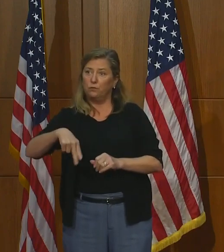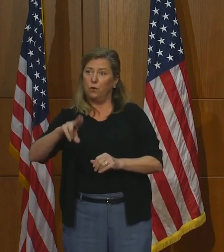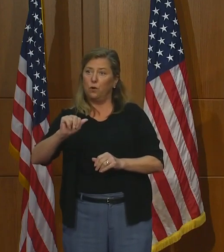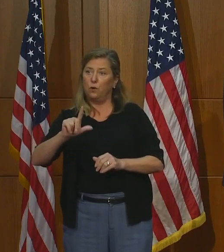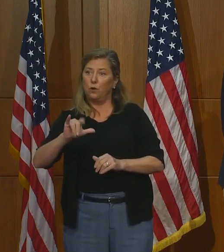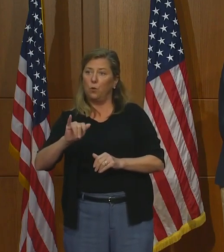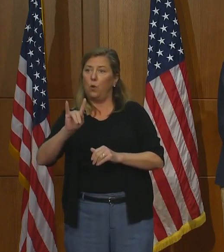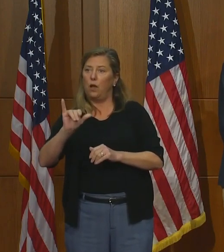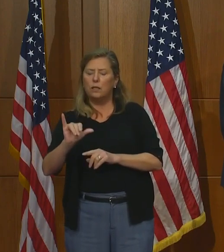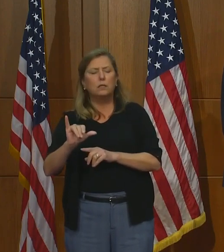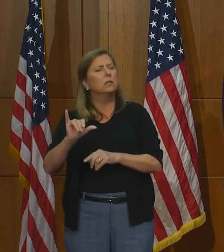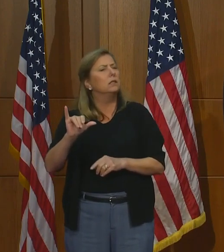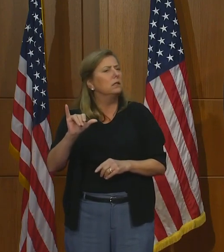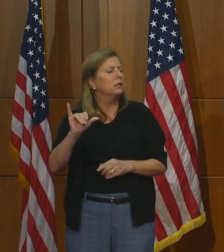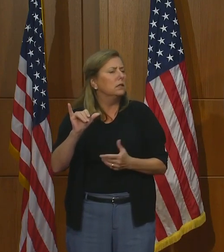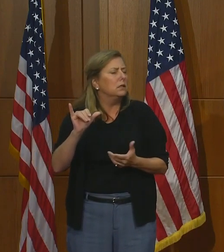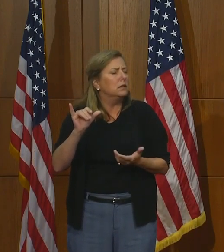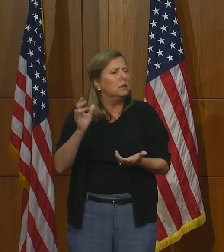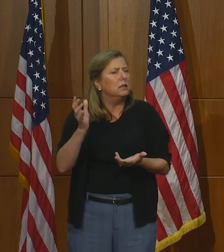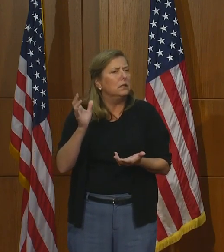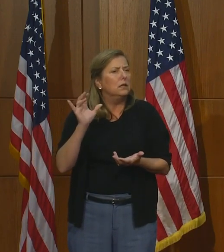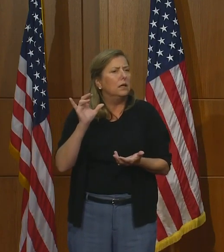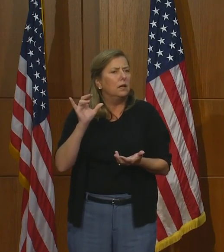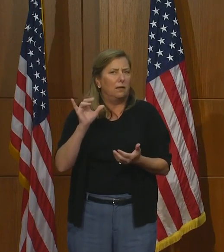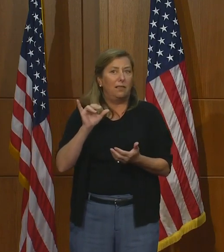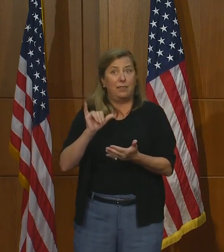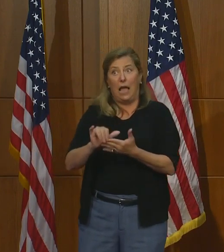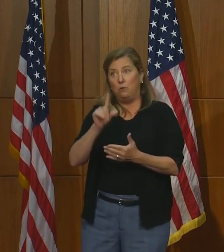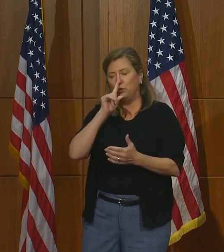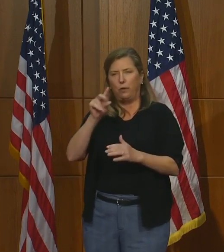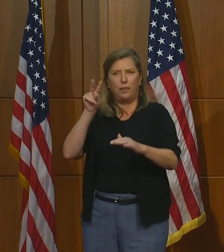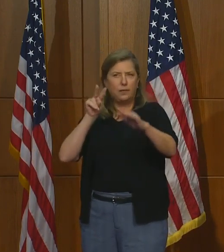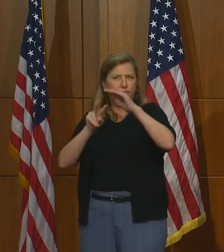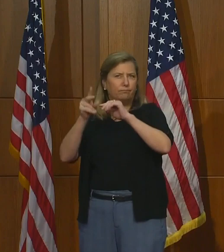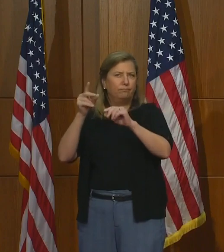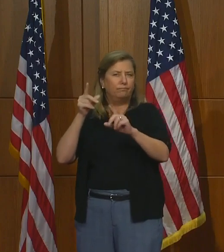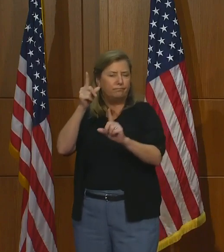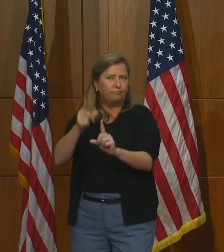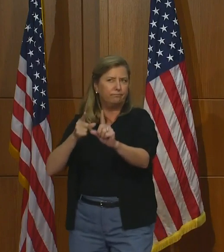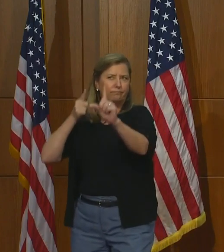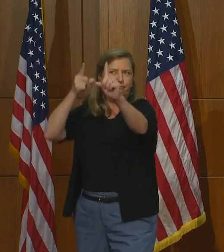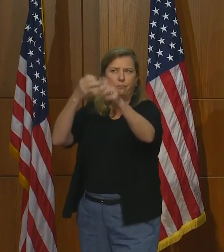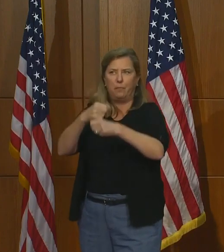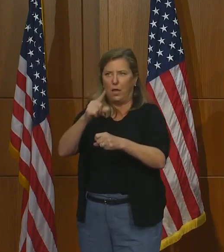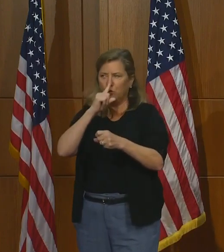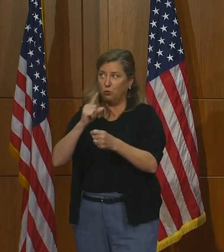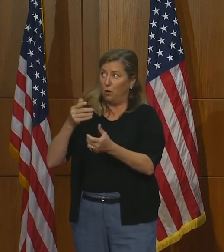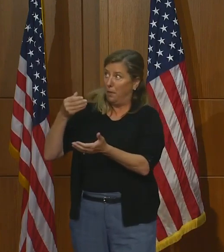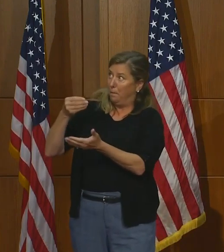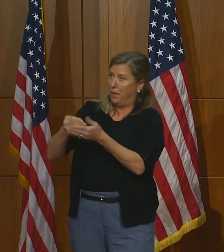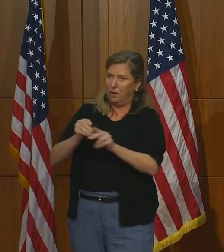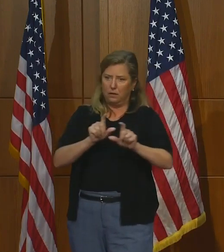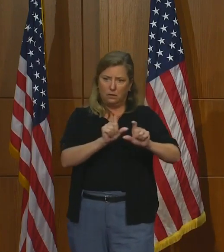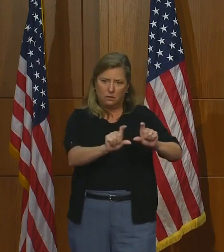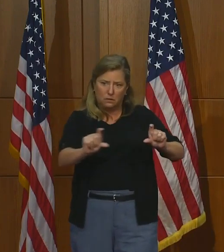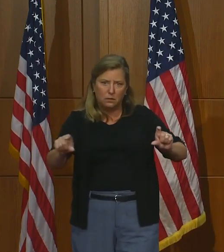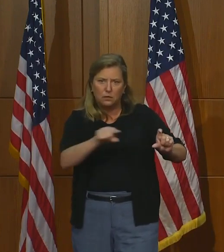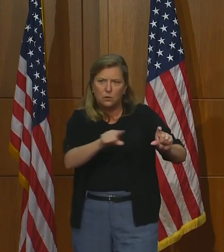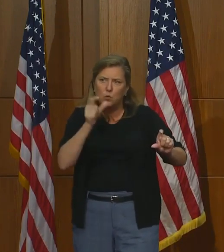ACCESS WE HAVE. WE HAVE A LOT TO DO. IN THE- PLACE S. THE-